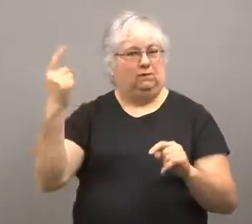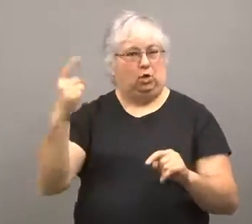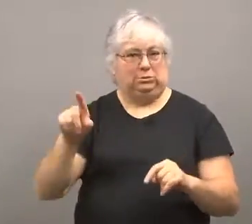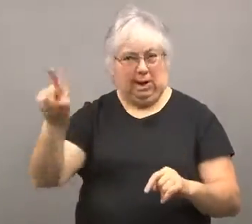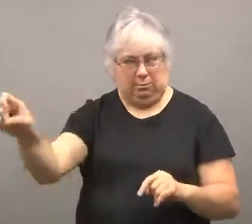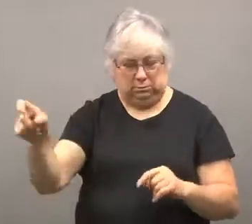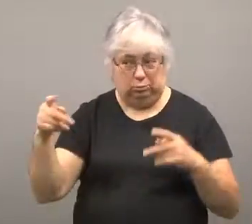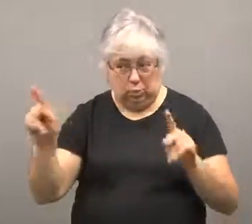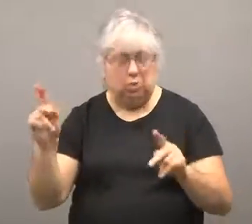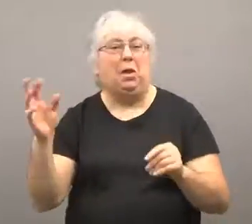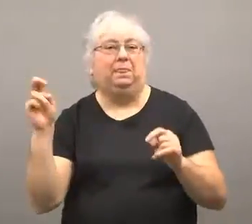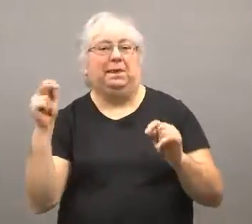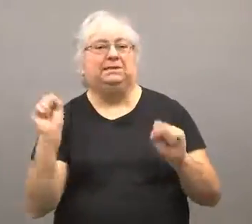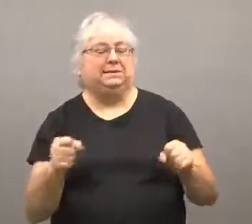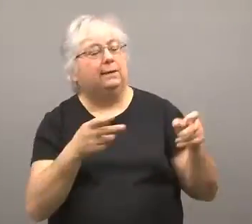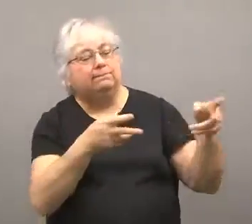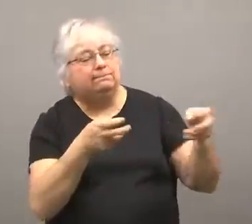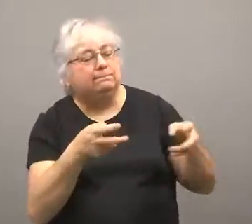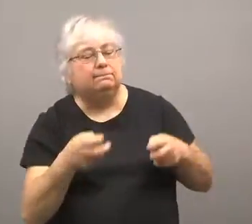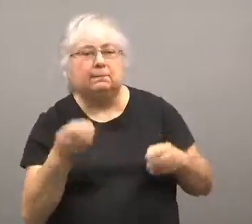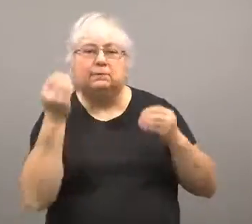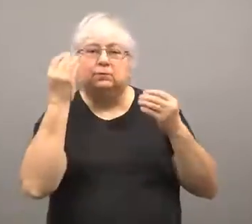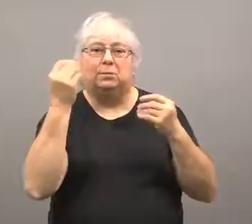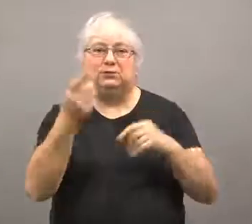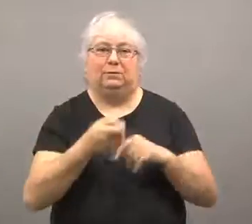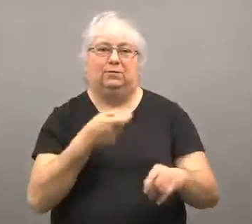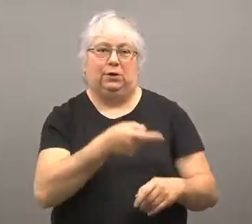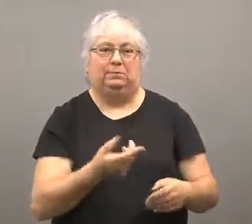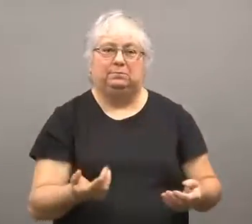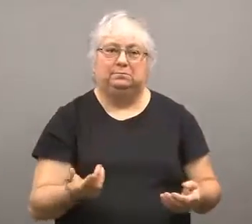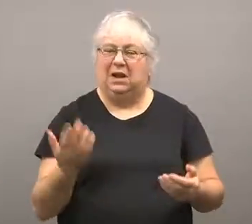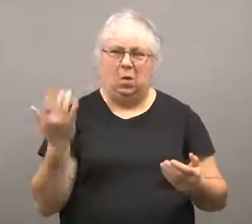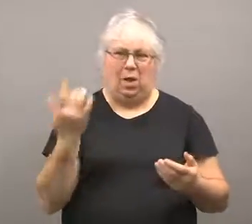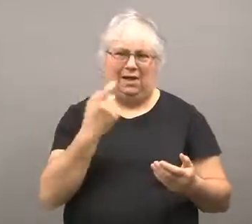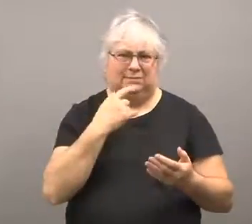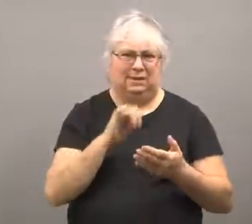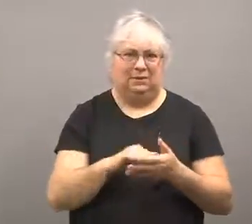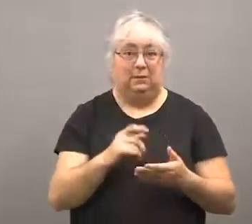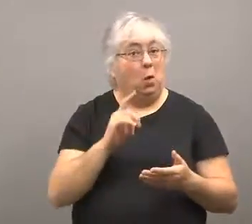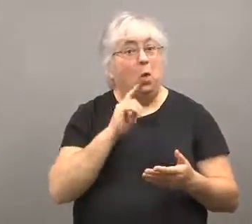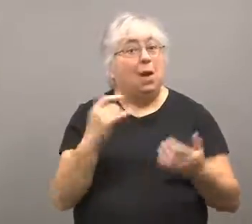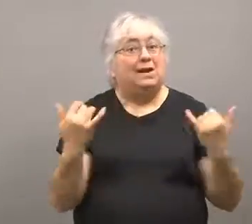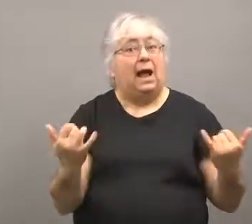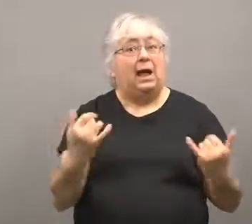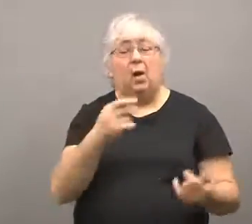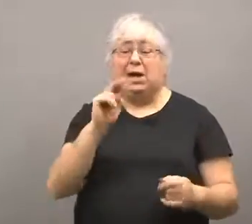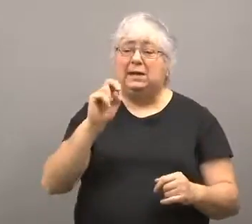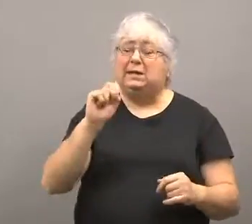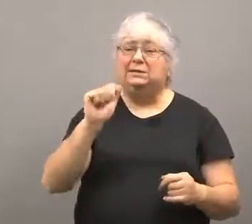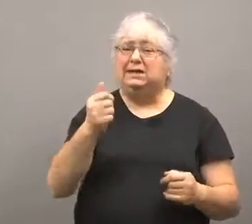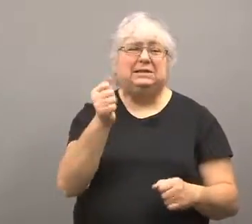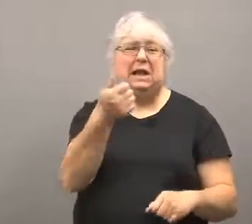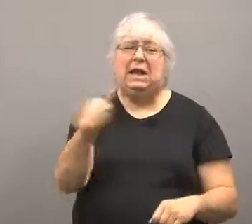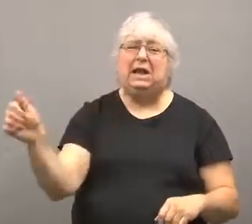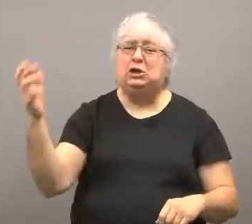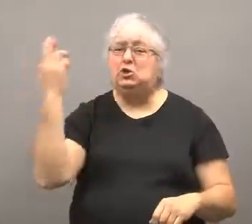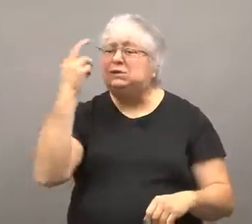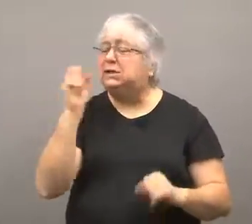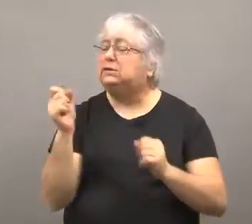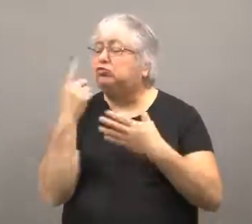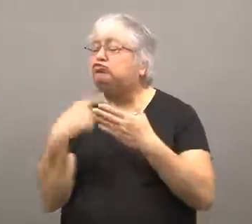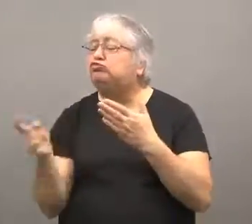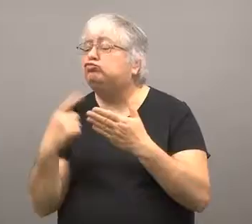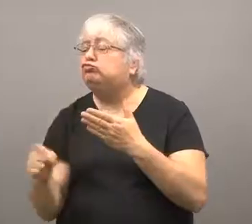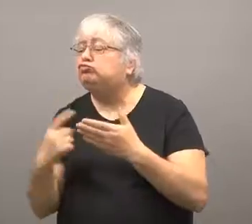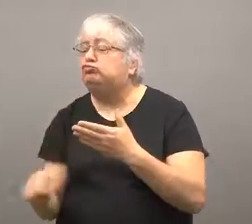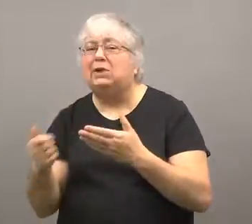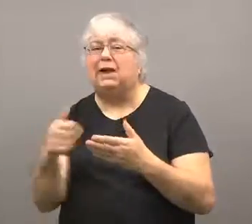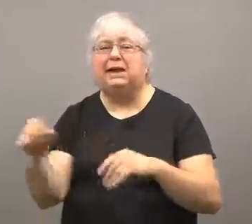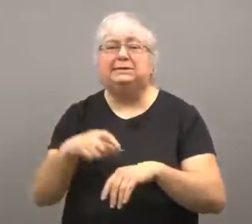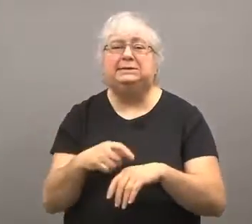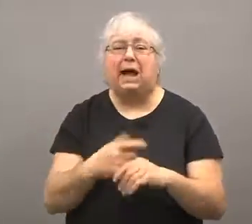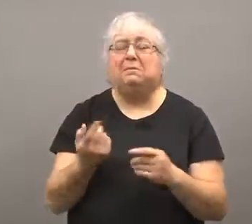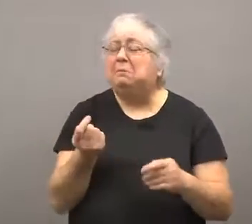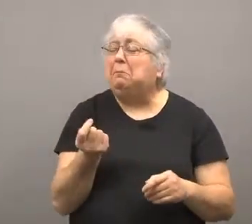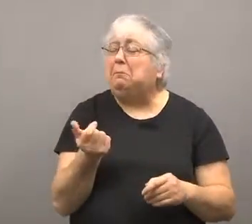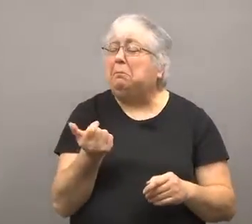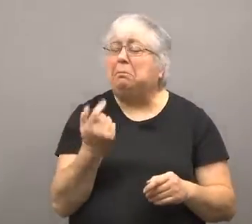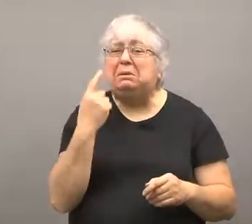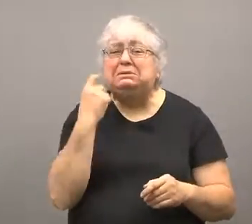It had to ask for permission first, before accessing any information.